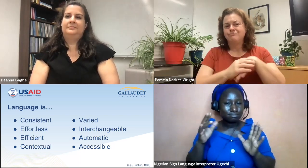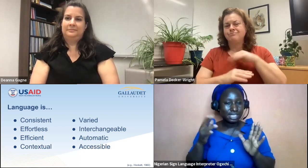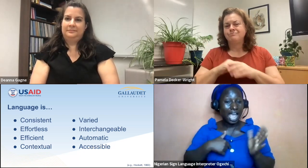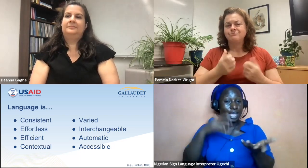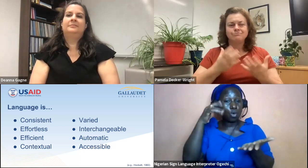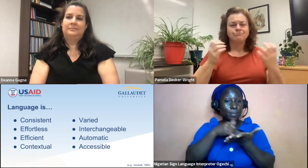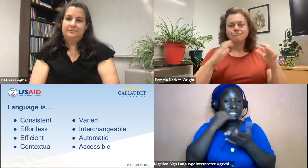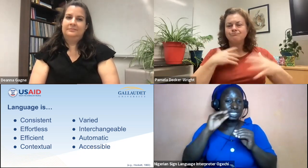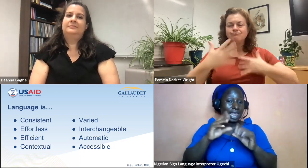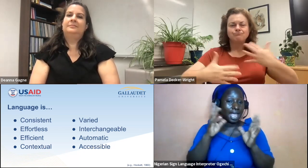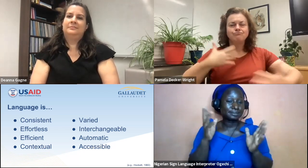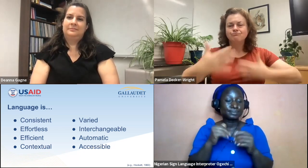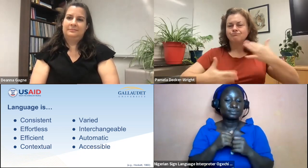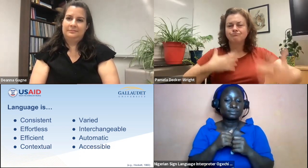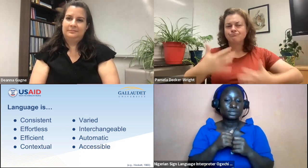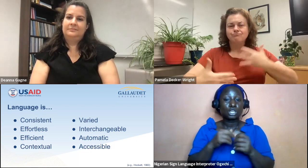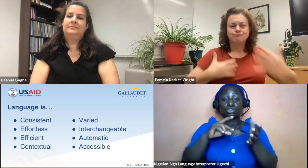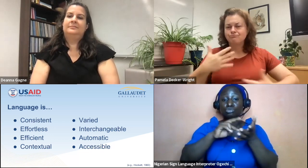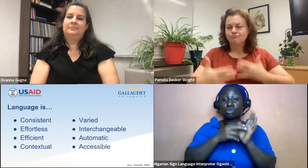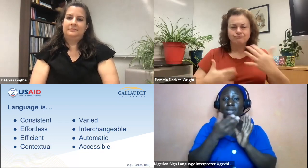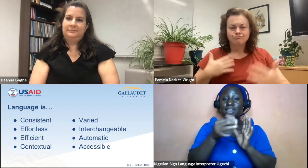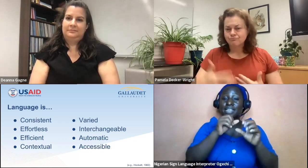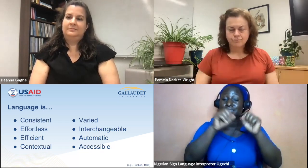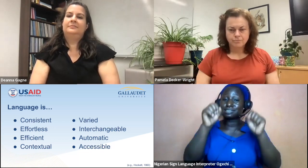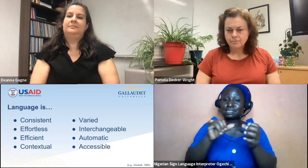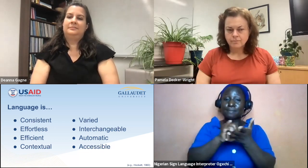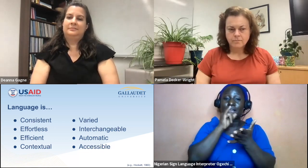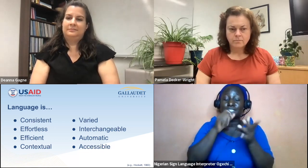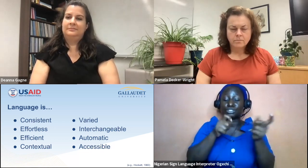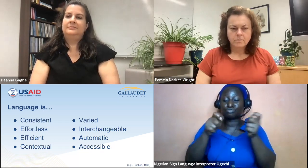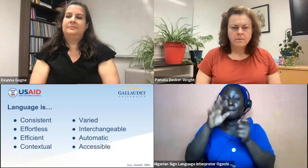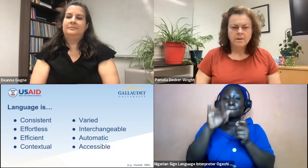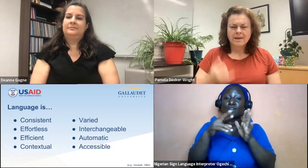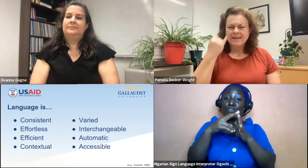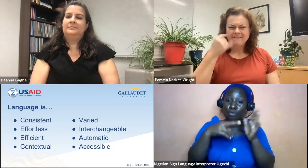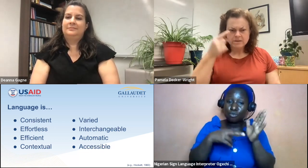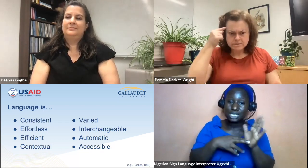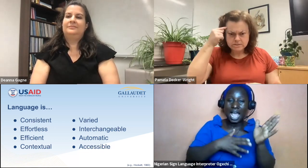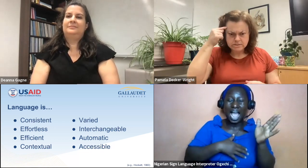Now also, languages need to be effortless. People are able to produce them with comfort and ease.